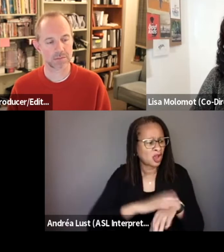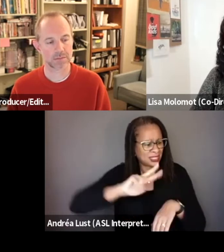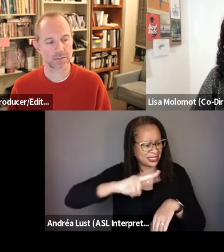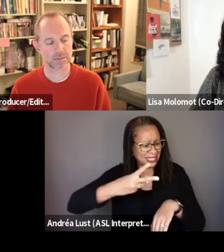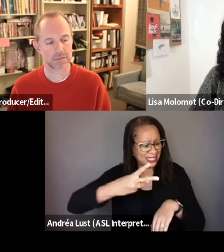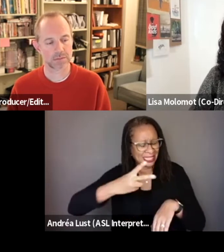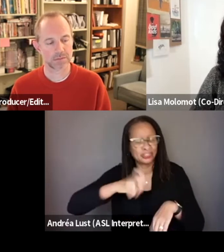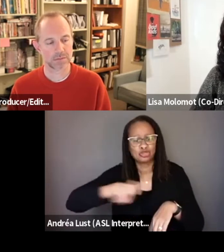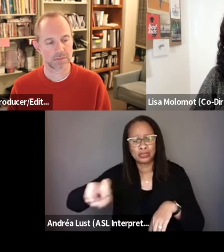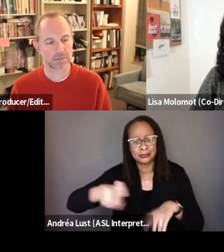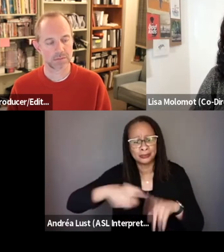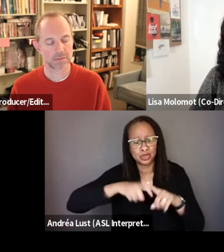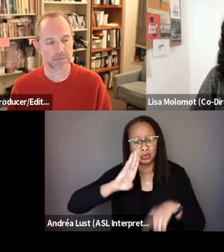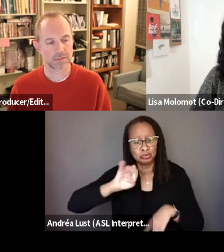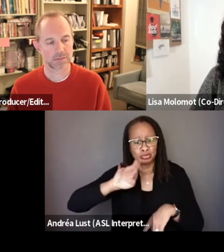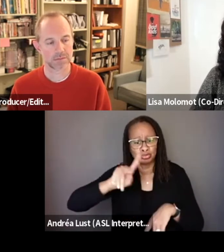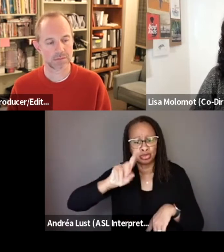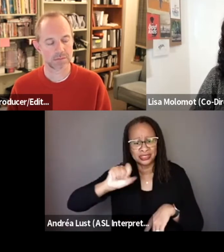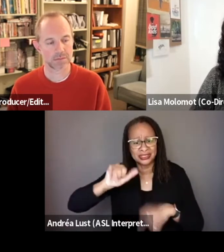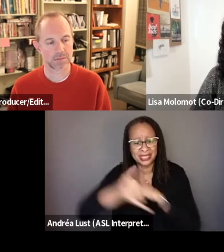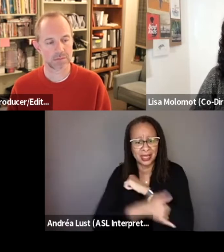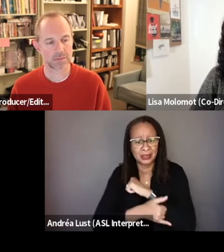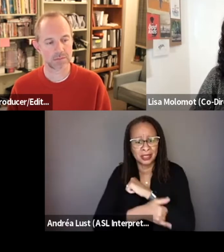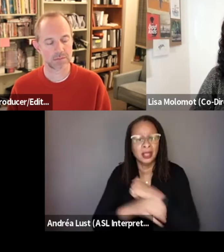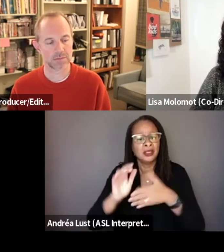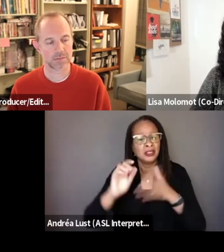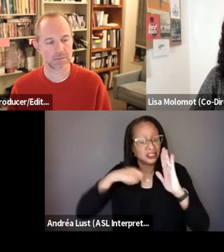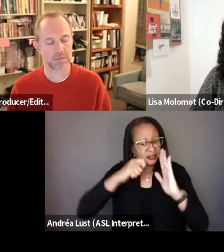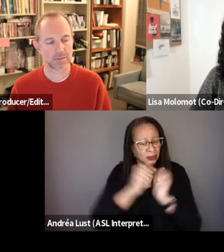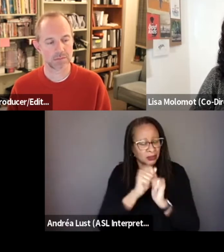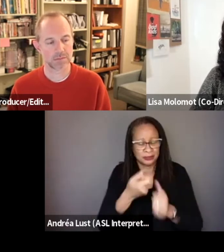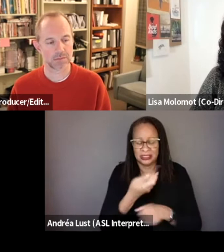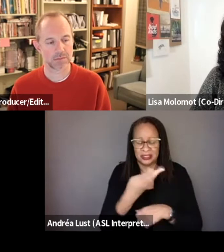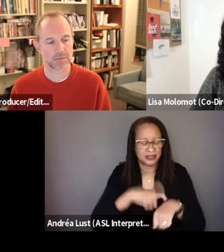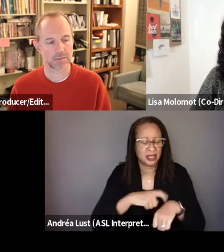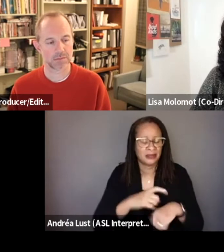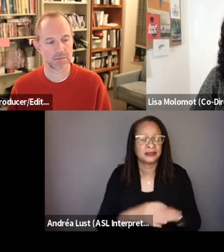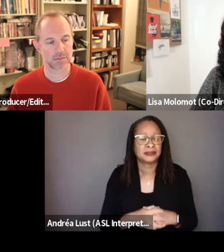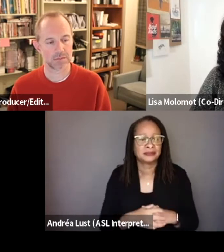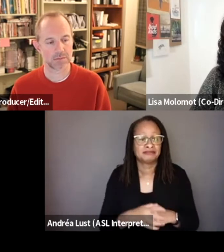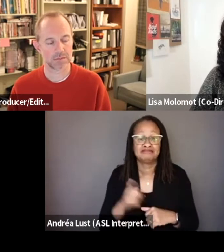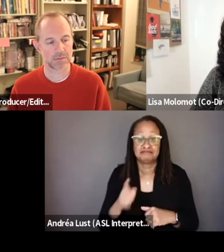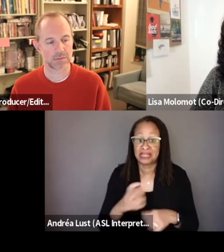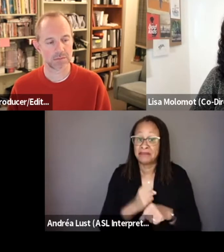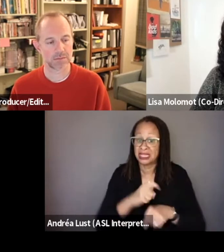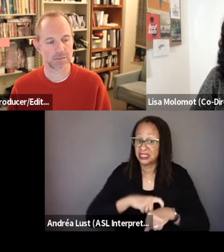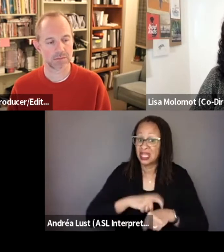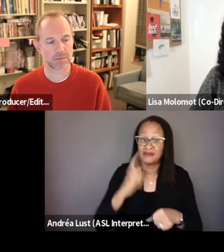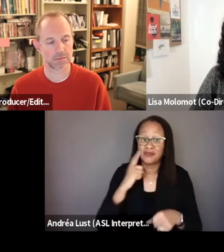So we filmed with him a number of times. He did make time for us,